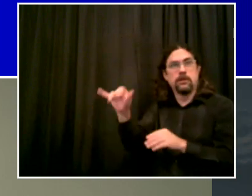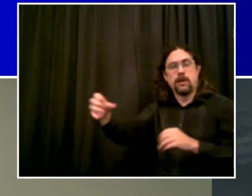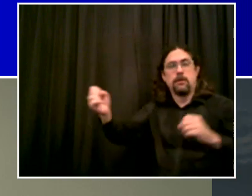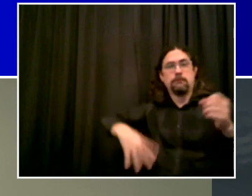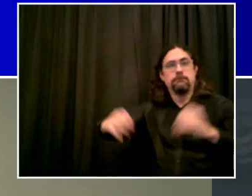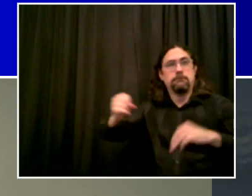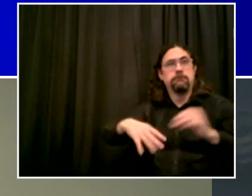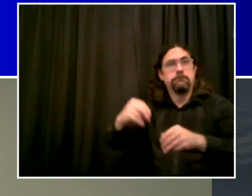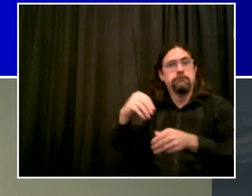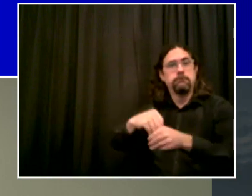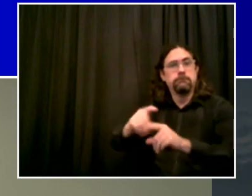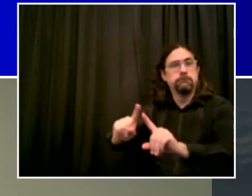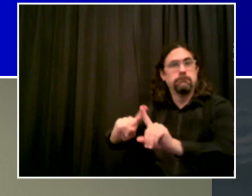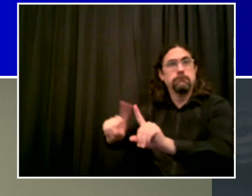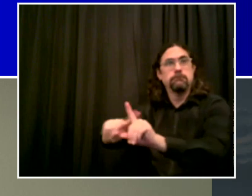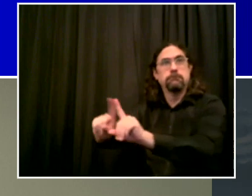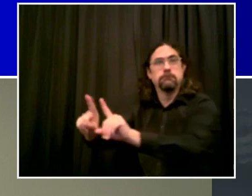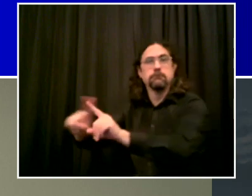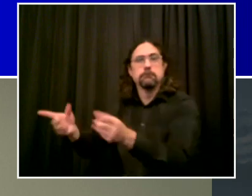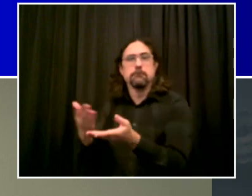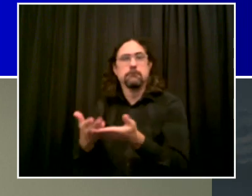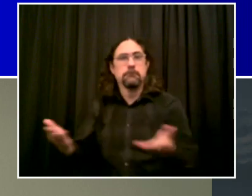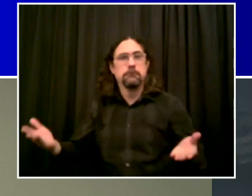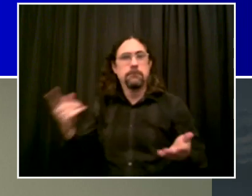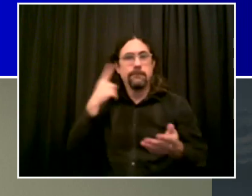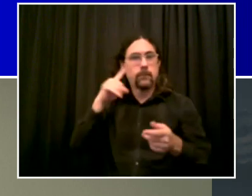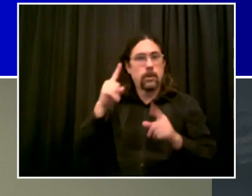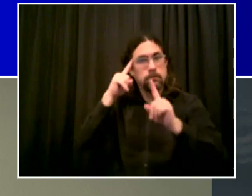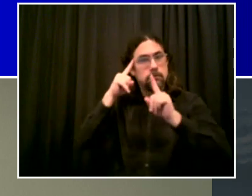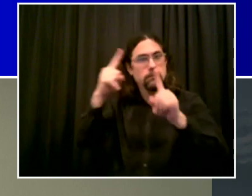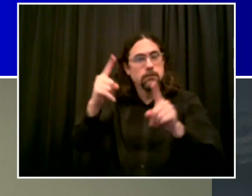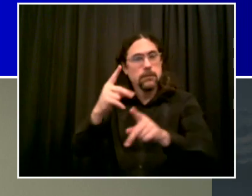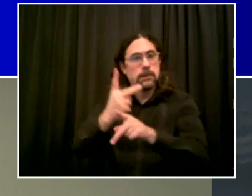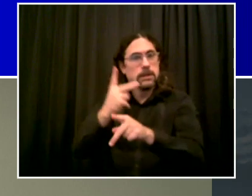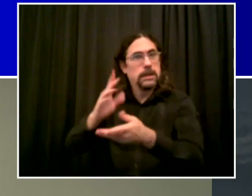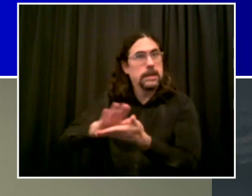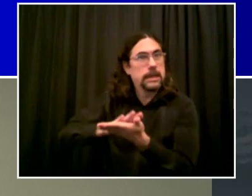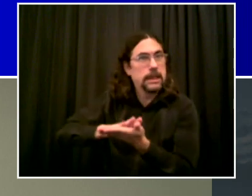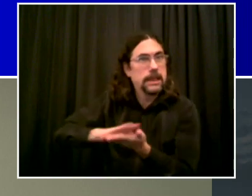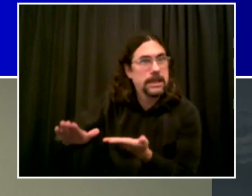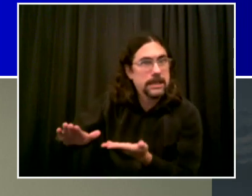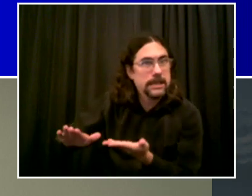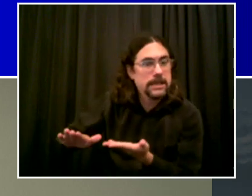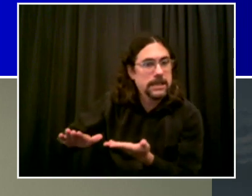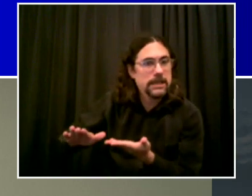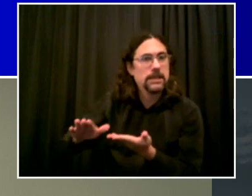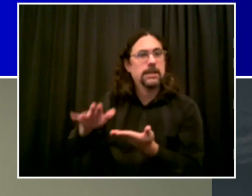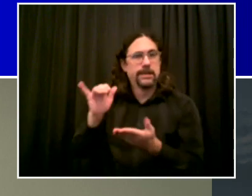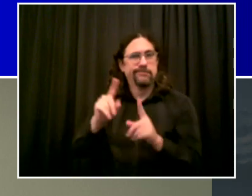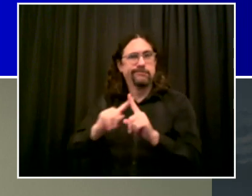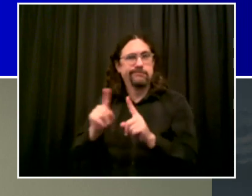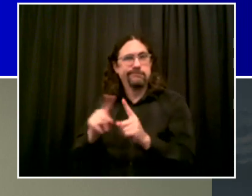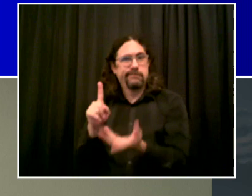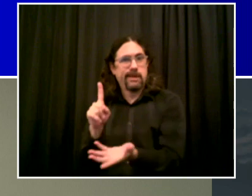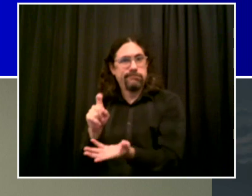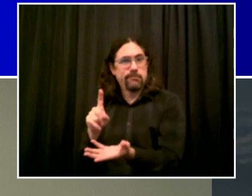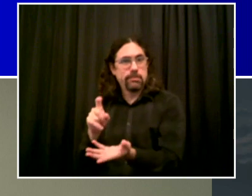SOME OF THESE WILL BE FAMILIAR TO YOU. THIS IS A MEDICAL GRADE MASK THAT YOU CAN USE TO